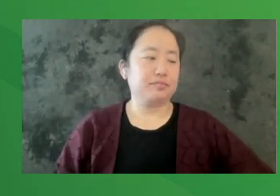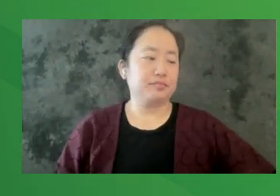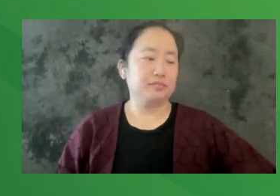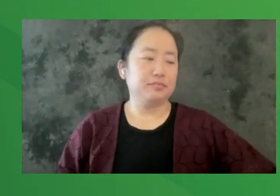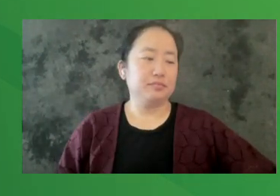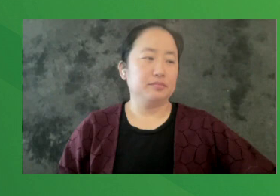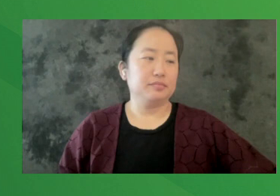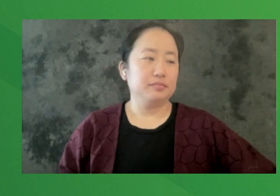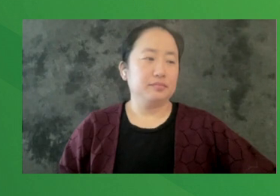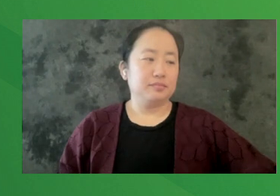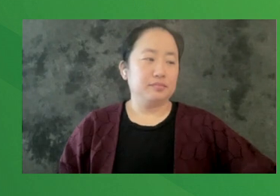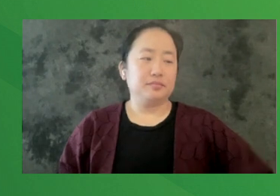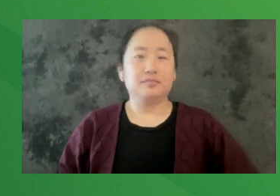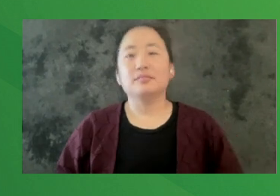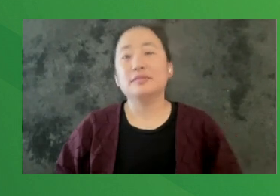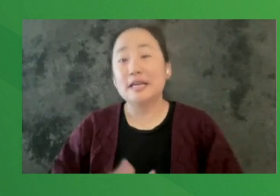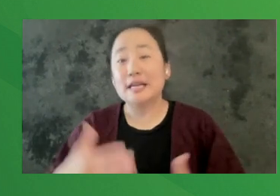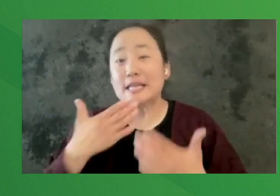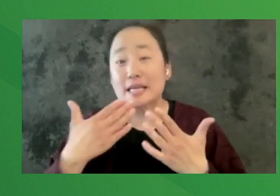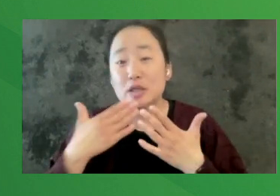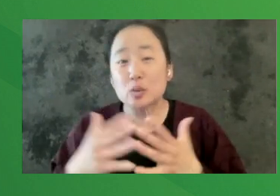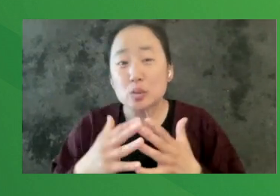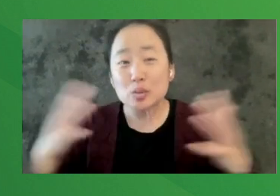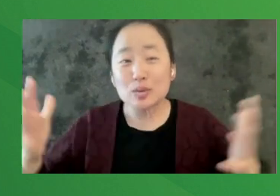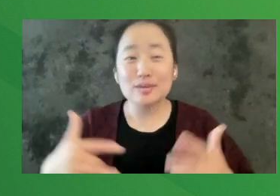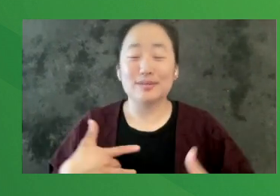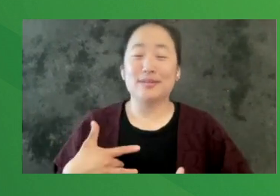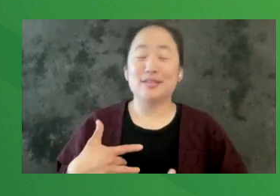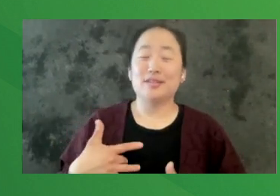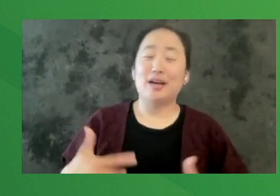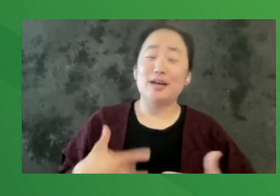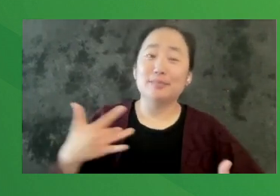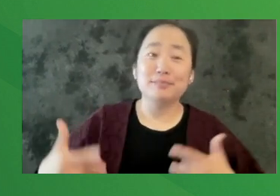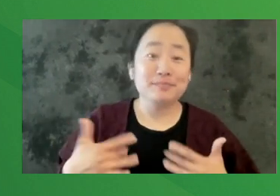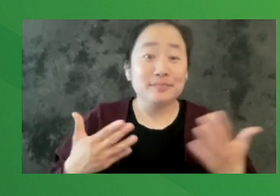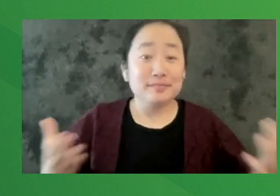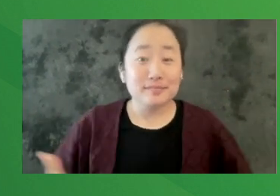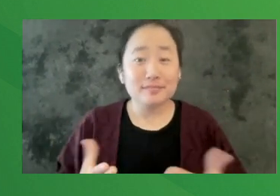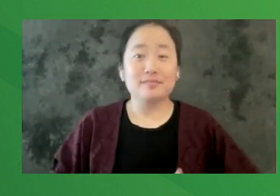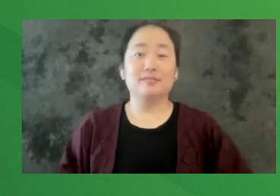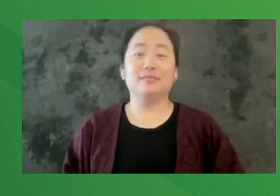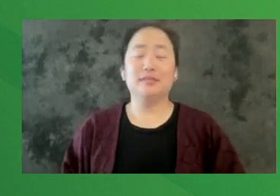I am super excited to be here and be part of this wonderful panel and thinking about social studies,